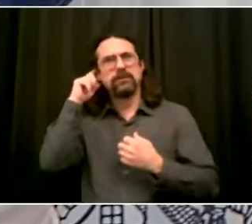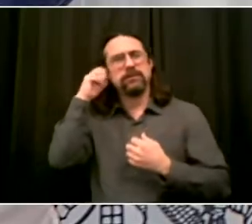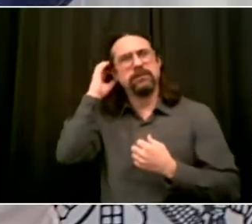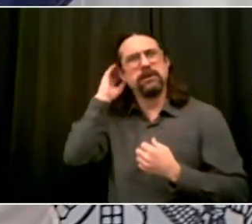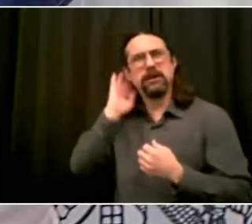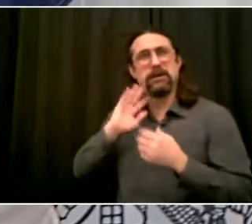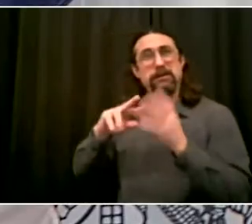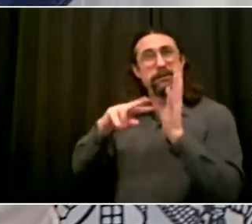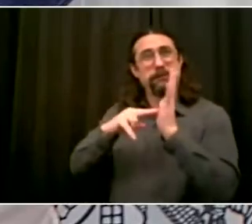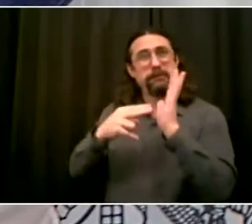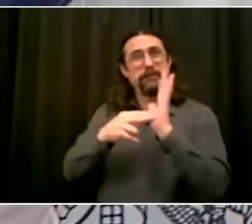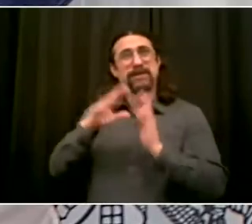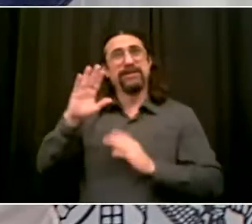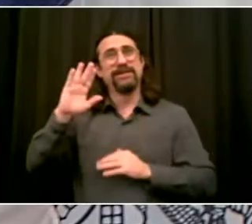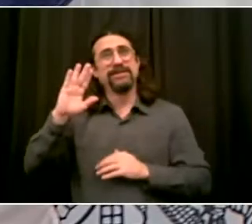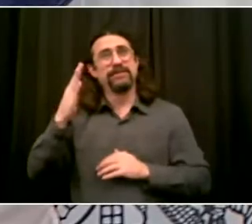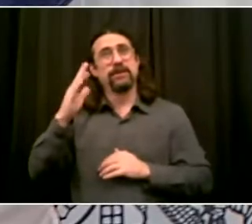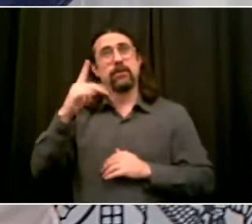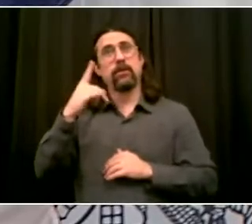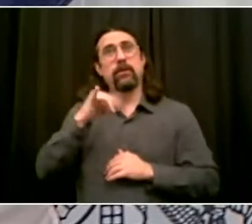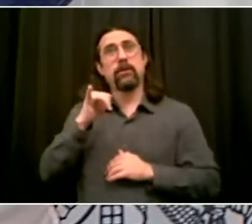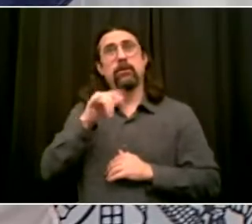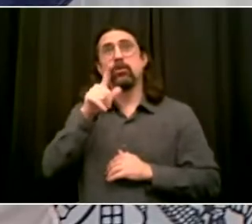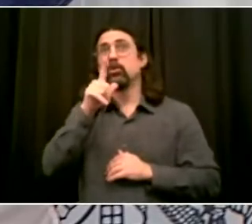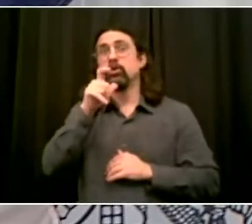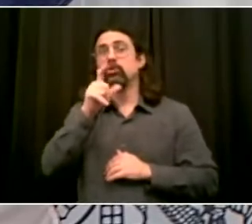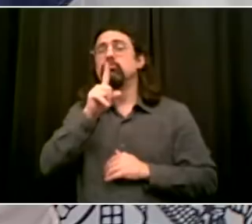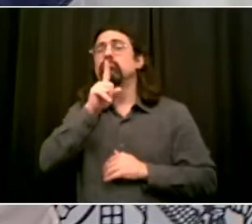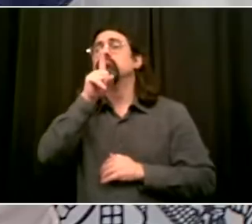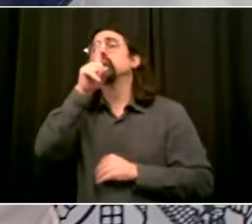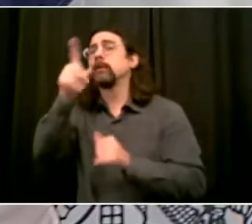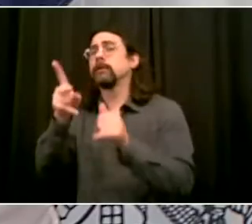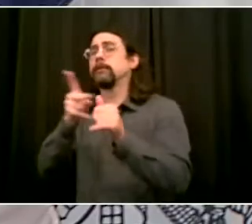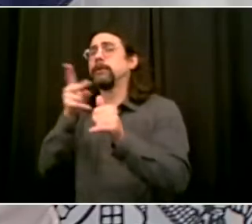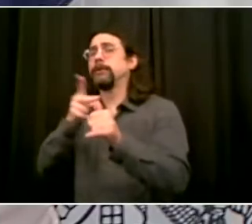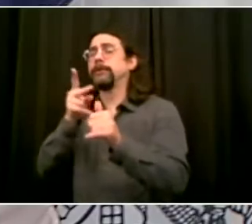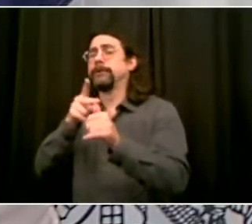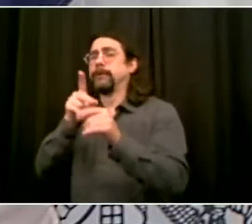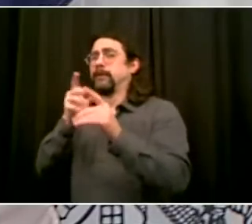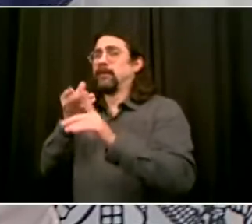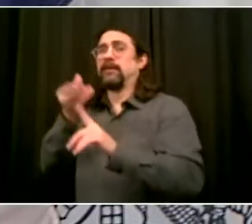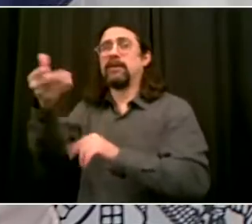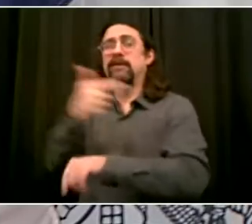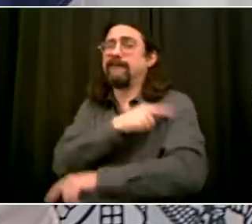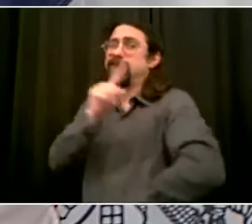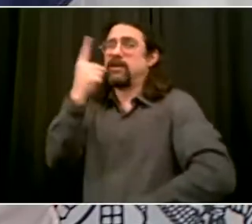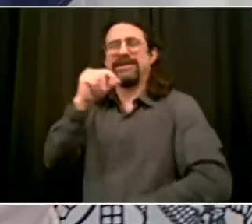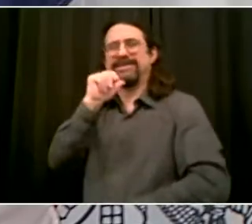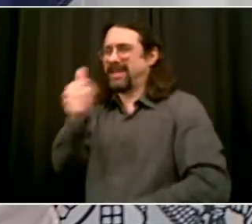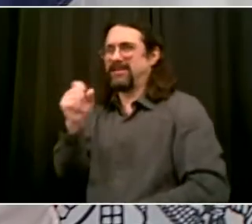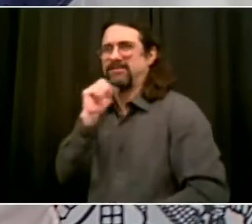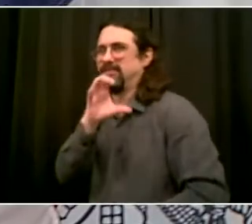I'LL TURN TO DR.CH AAKYS, BU, MARSHA, I THINK THE SIMPLE